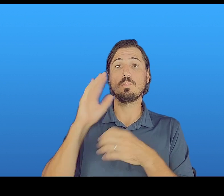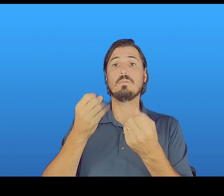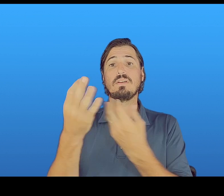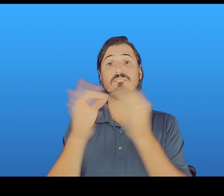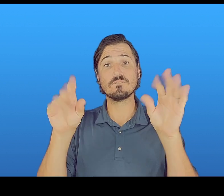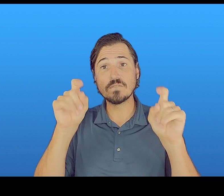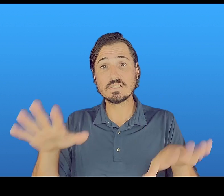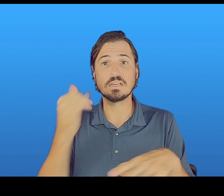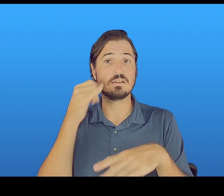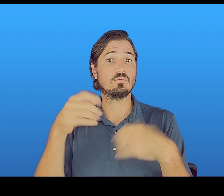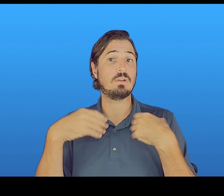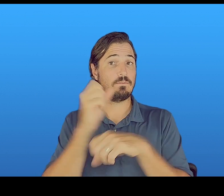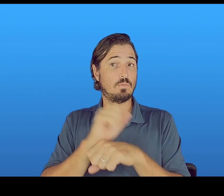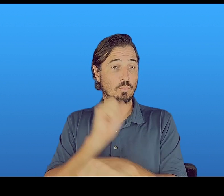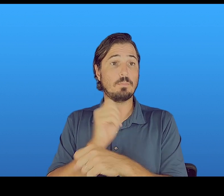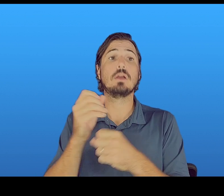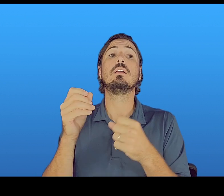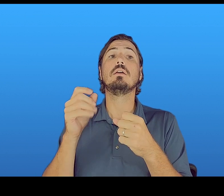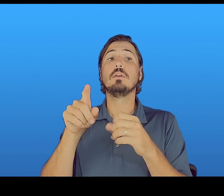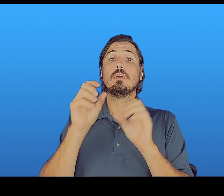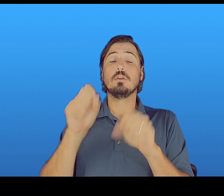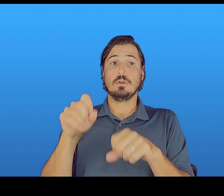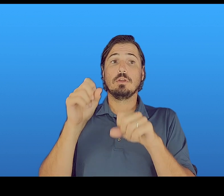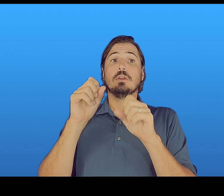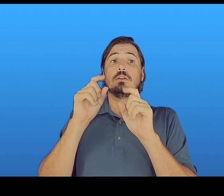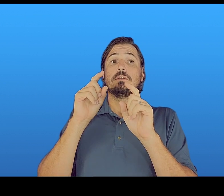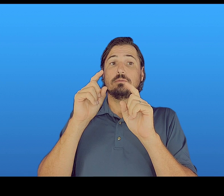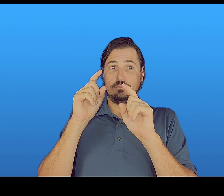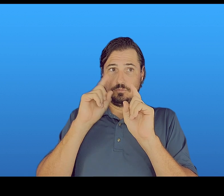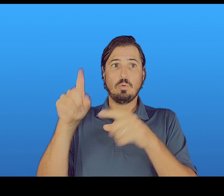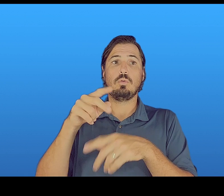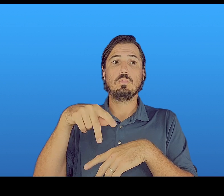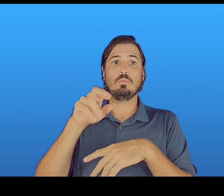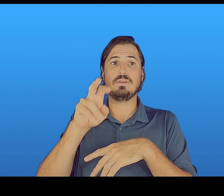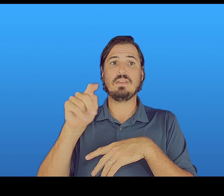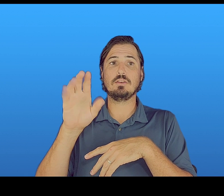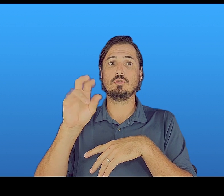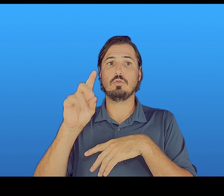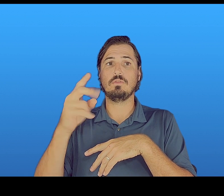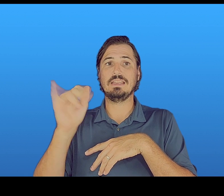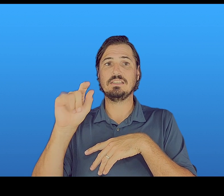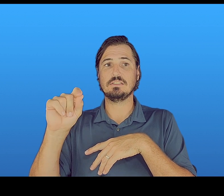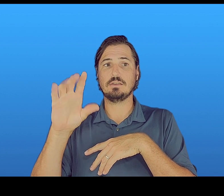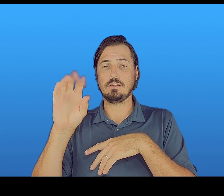Lihue Pharmacy provides free tests with an appointment, by visiting PreventCOVIDHI.com